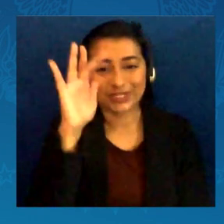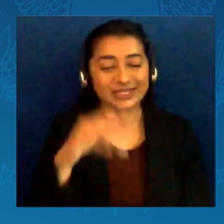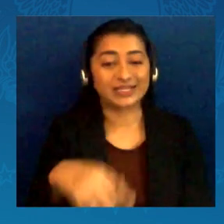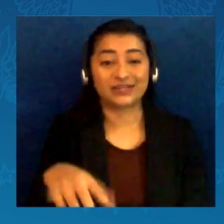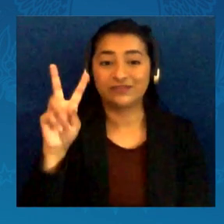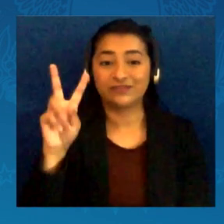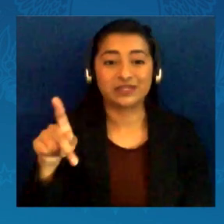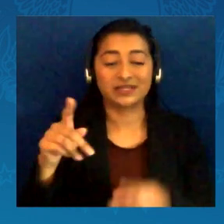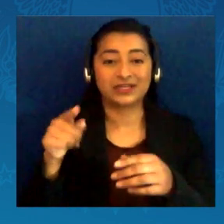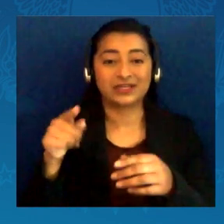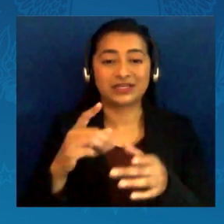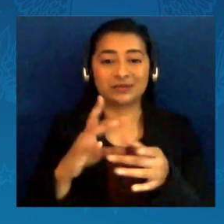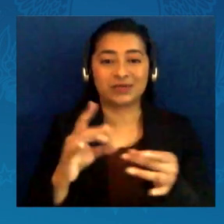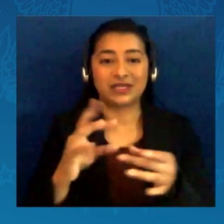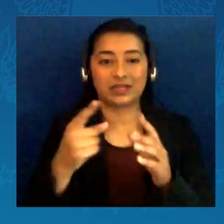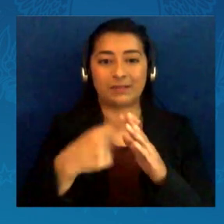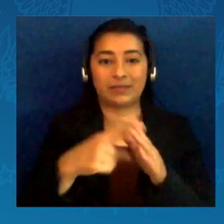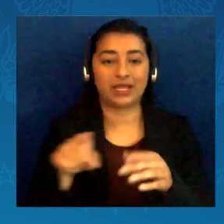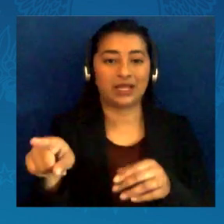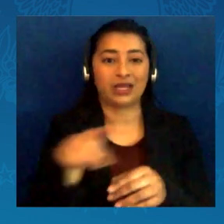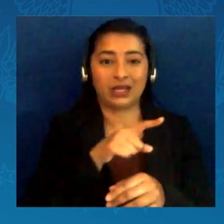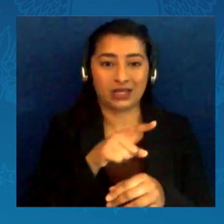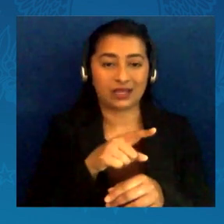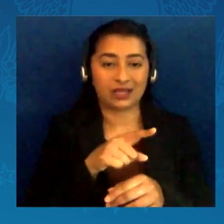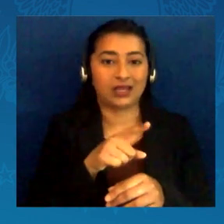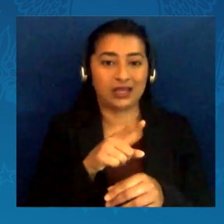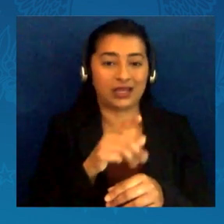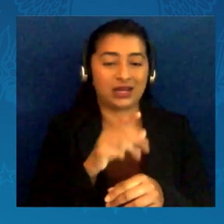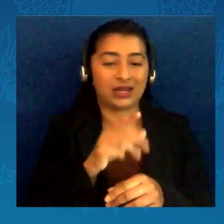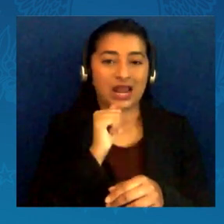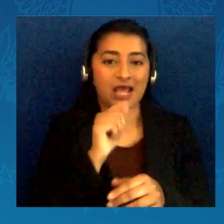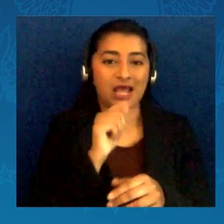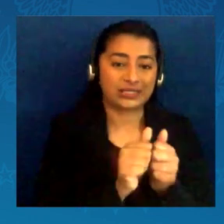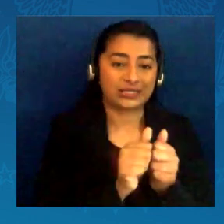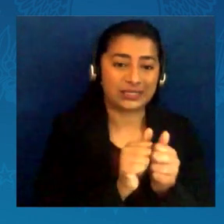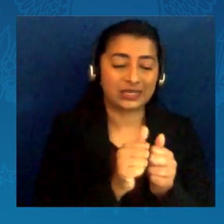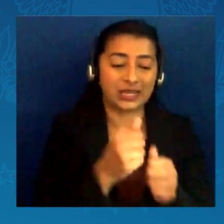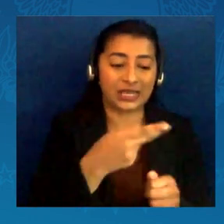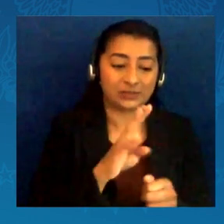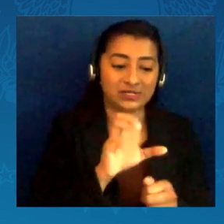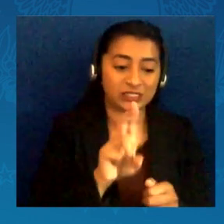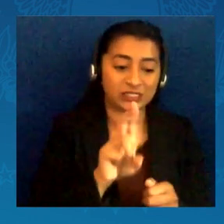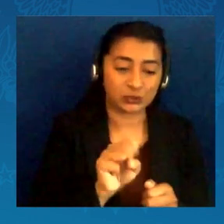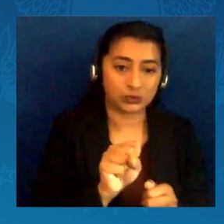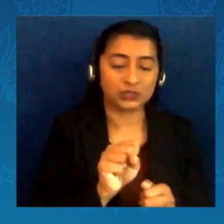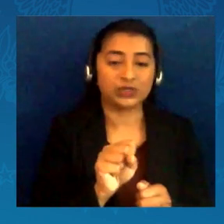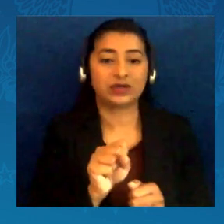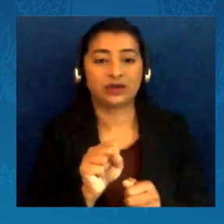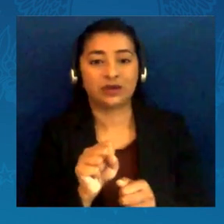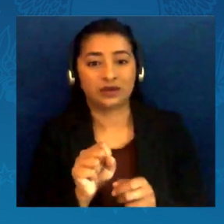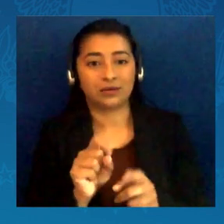This .